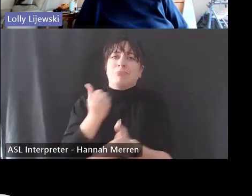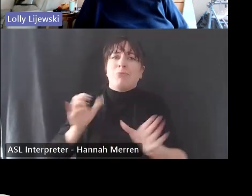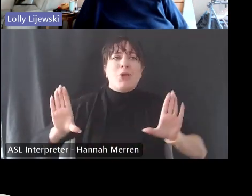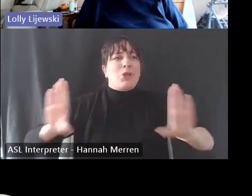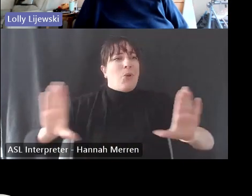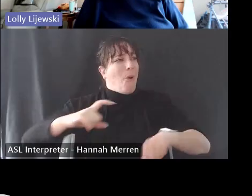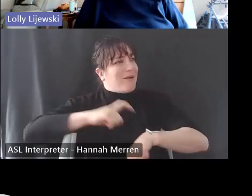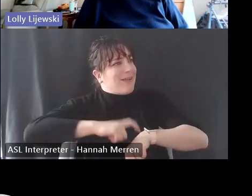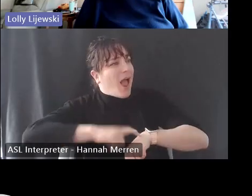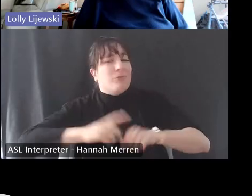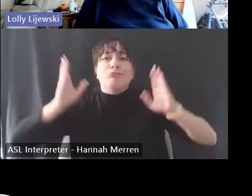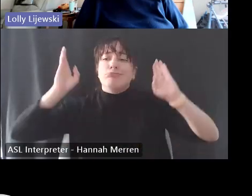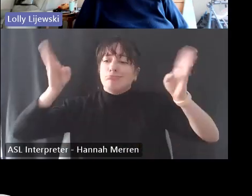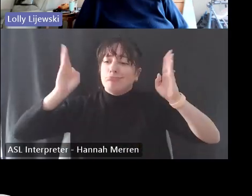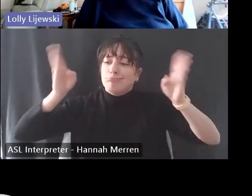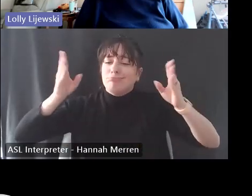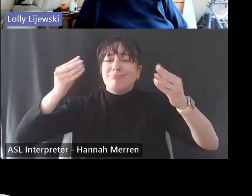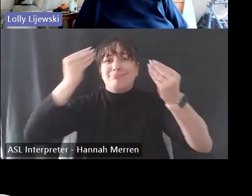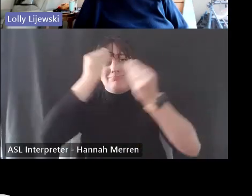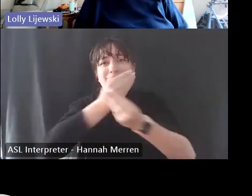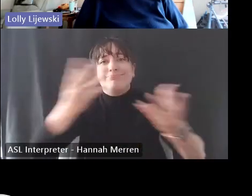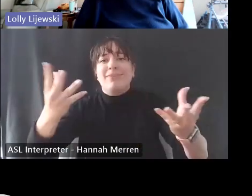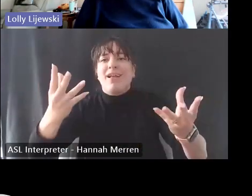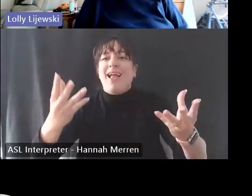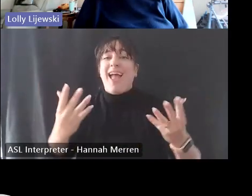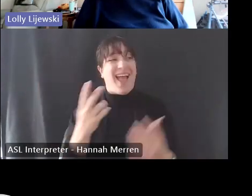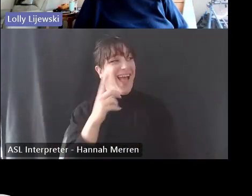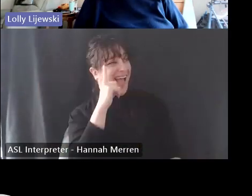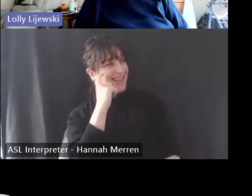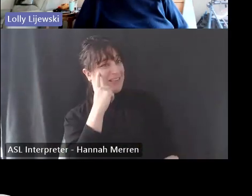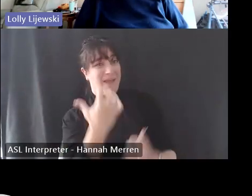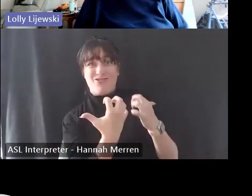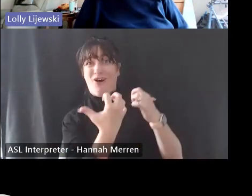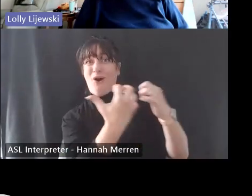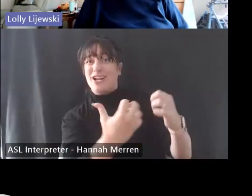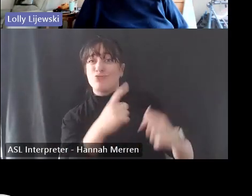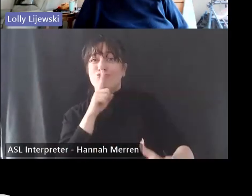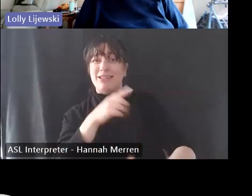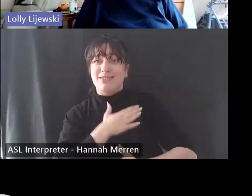And I think the audience had a great time too. We had a lot of people here. They really seem to enjoy.